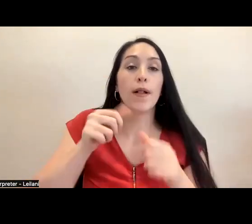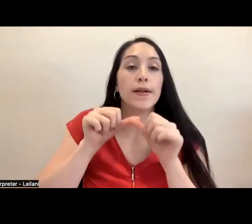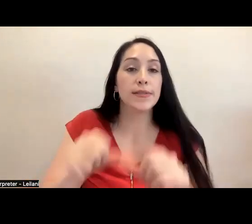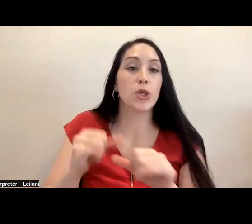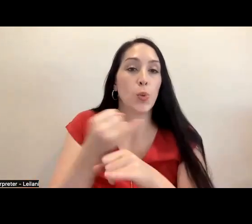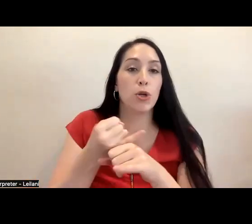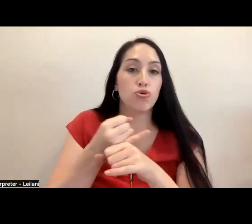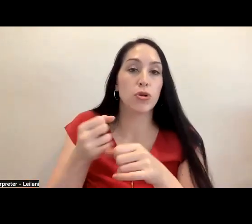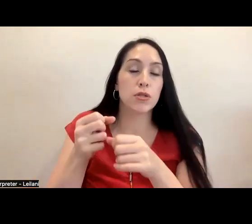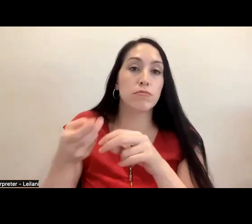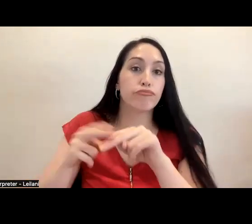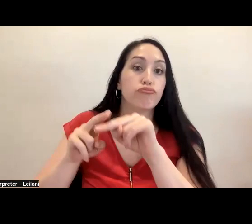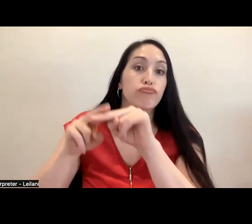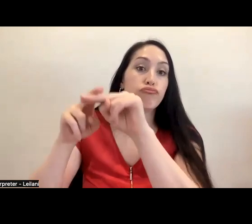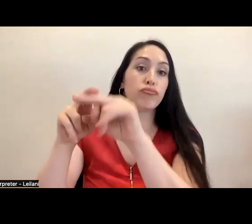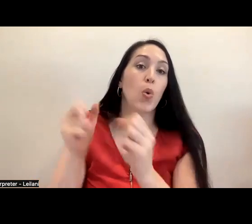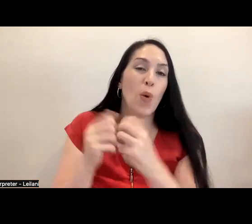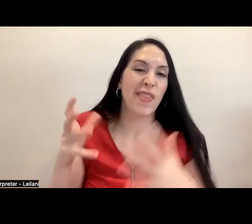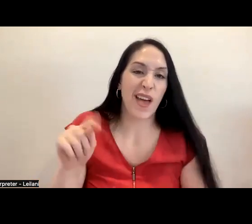11:57:59 It's gonna take you 20 plus years to get to that.